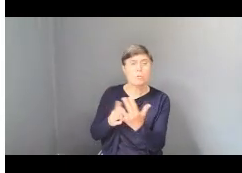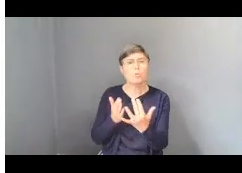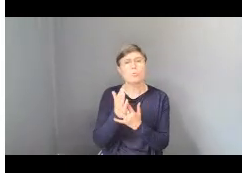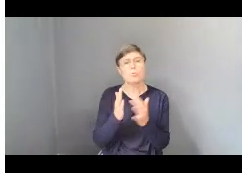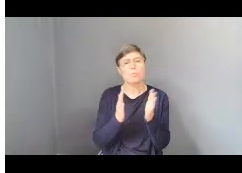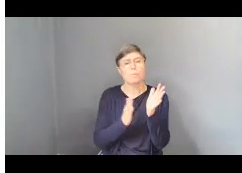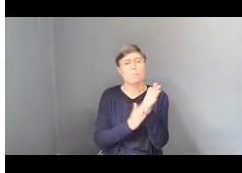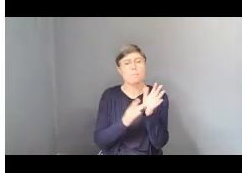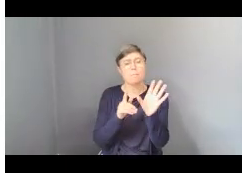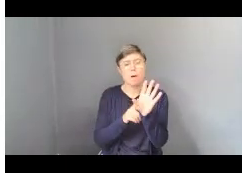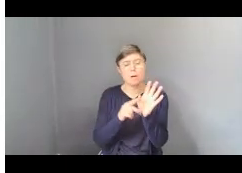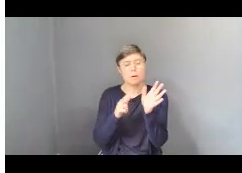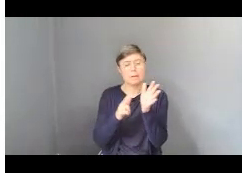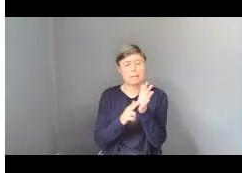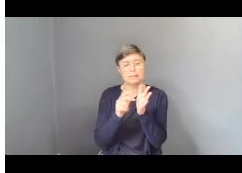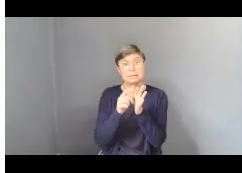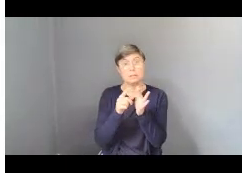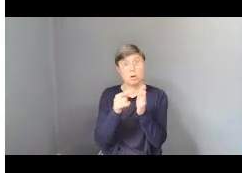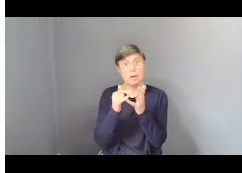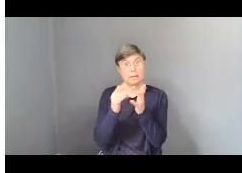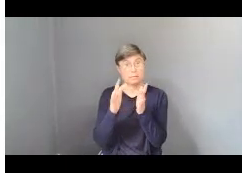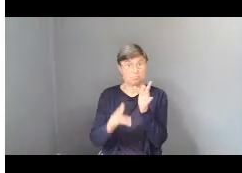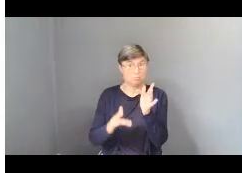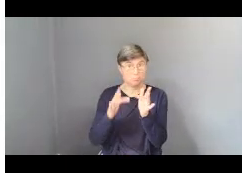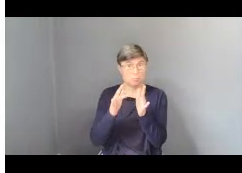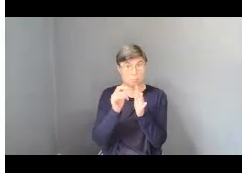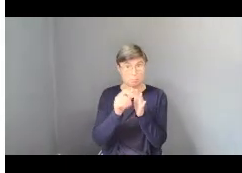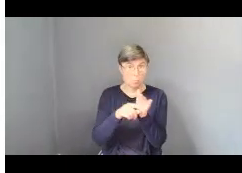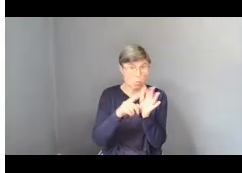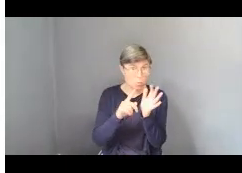the my NDIS app